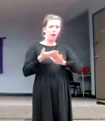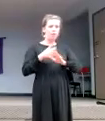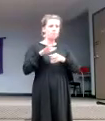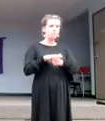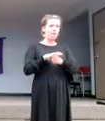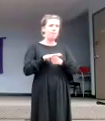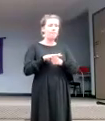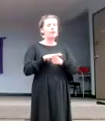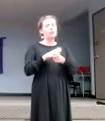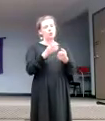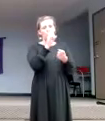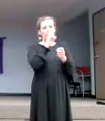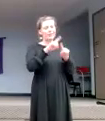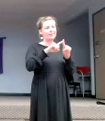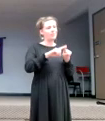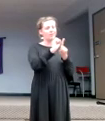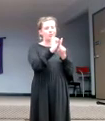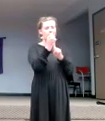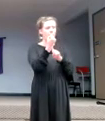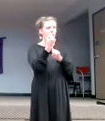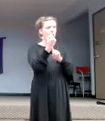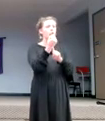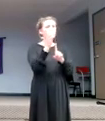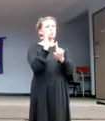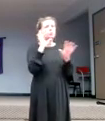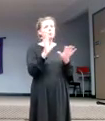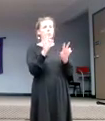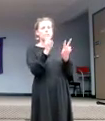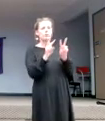cases, it'll be case by case, but we would have to do a determination if the panel needs to